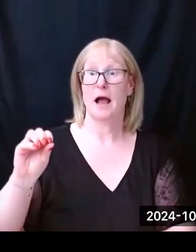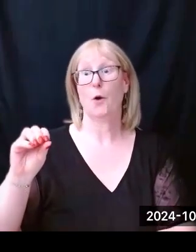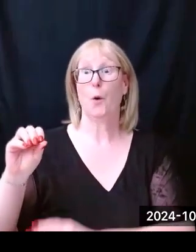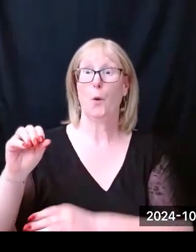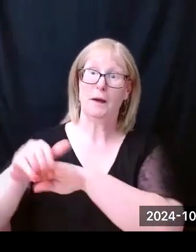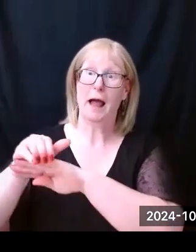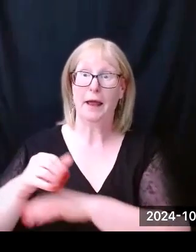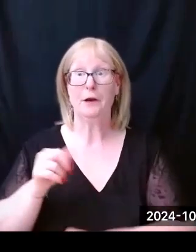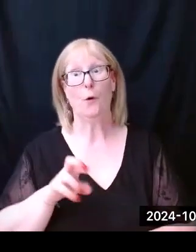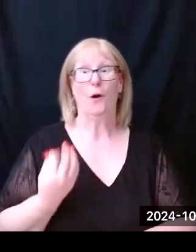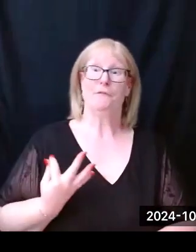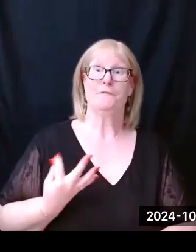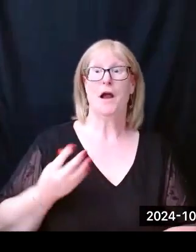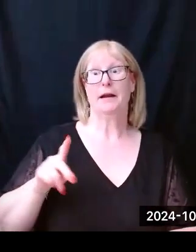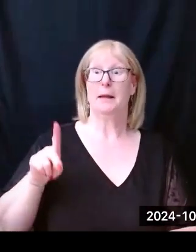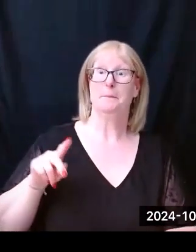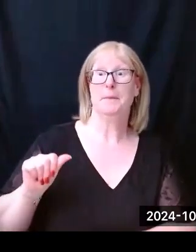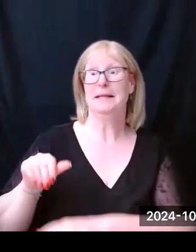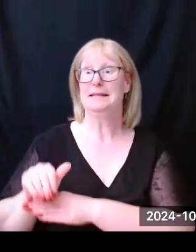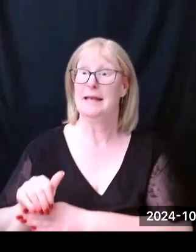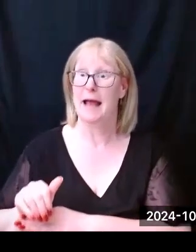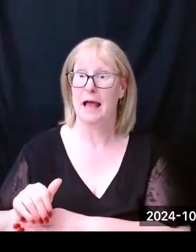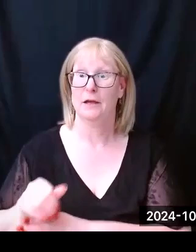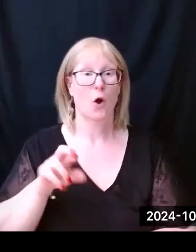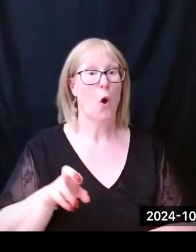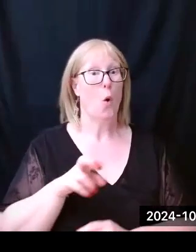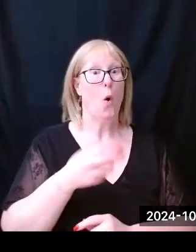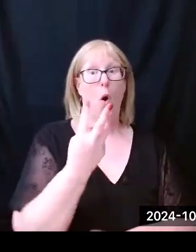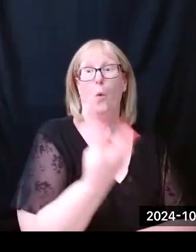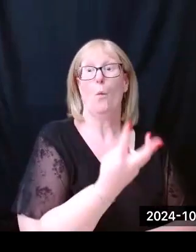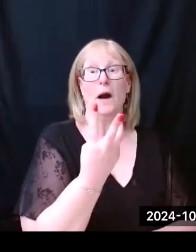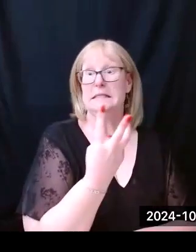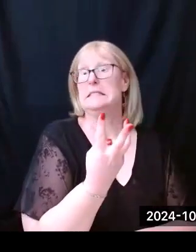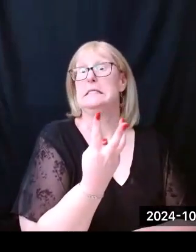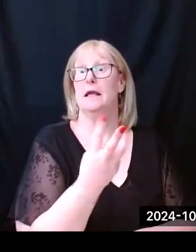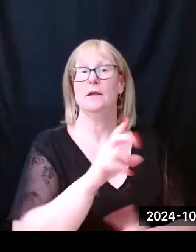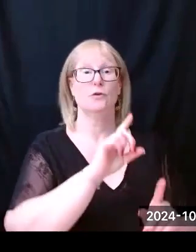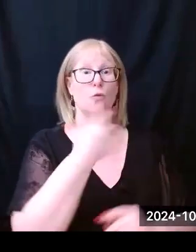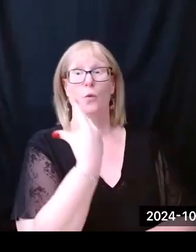Or that Sundays you maybe take the afternoon and go out for a walk to the park together if the weather is nice.